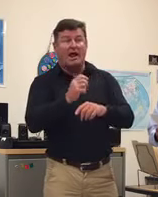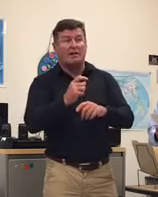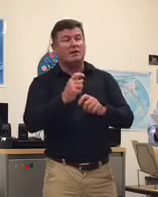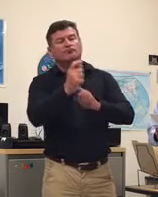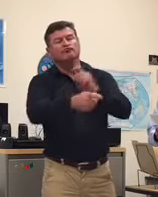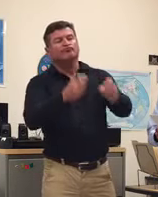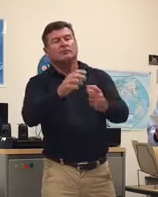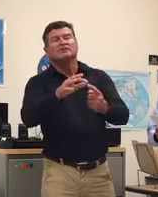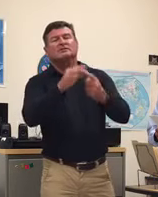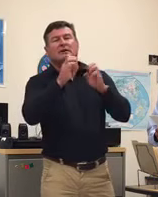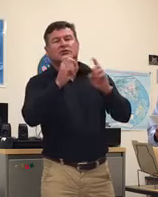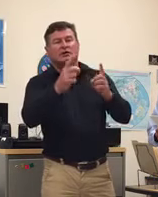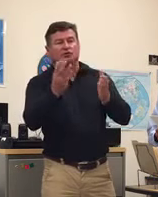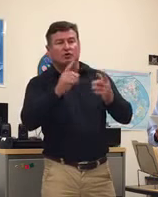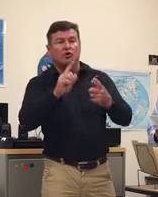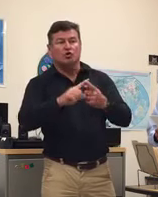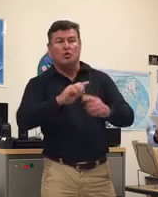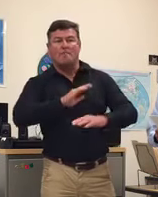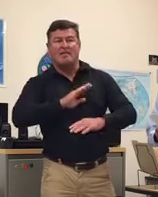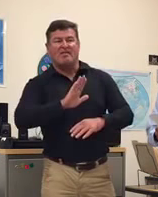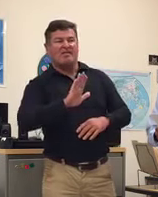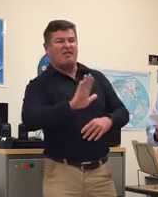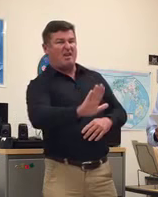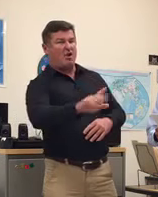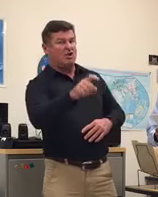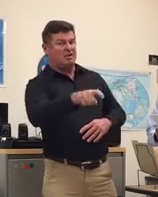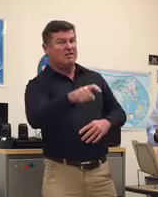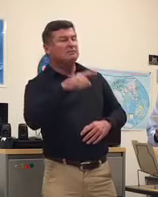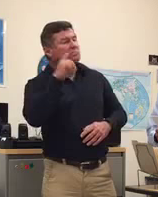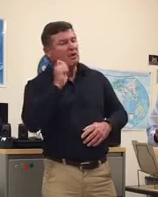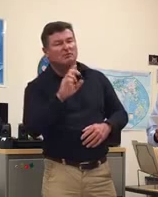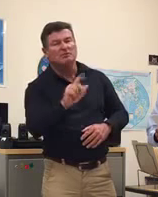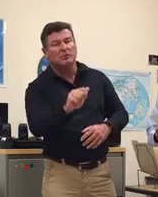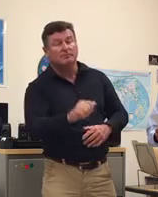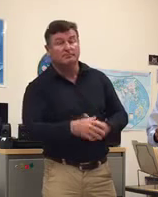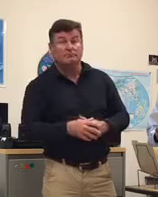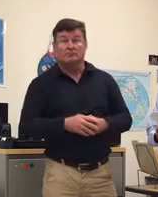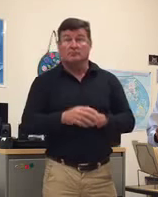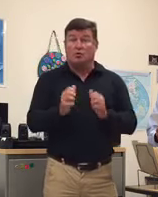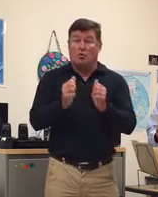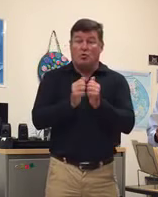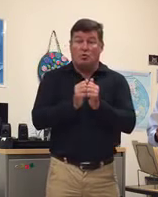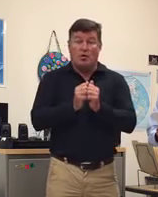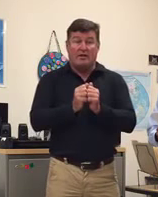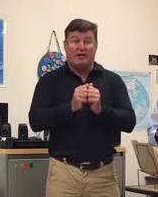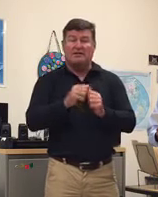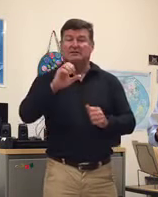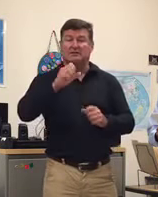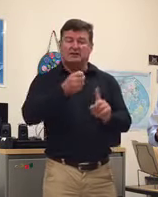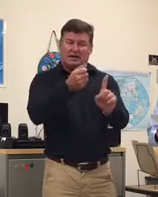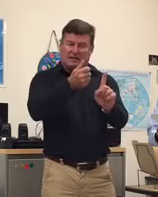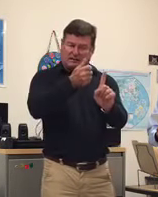and are receiving special education services to meet their needs or their disability. Now it's important to know that even